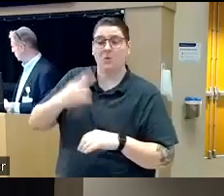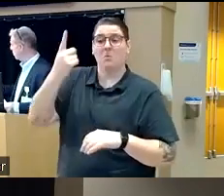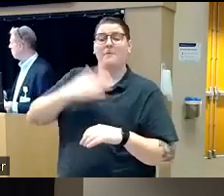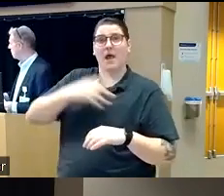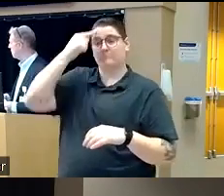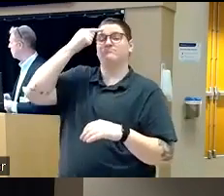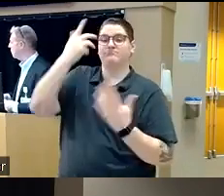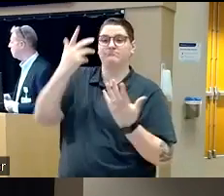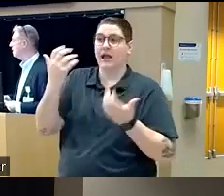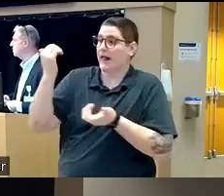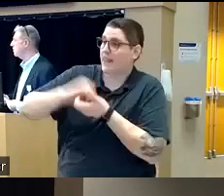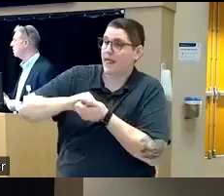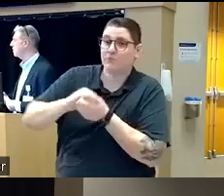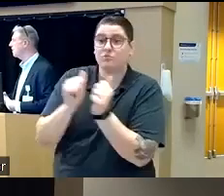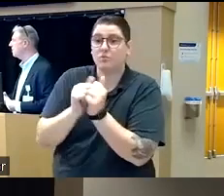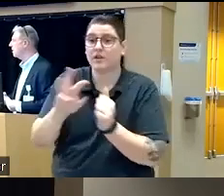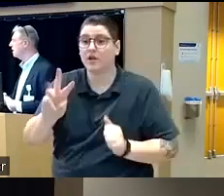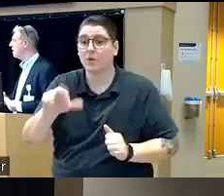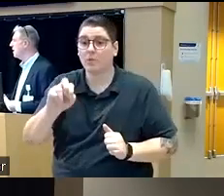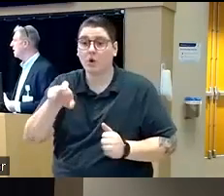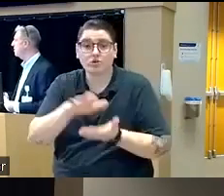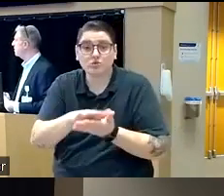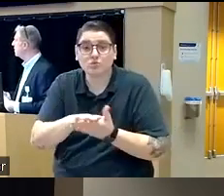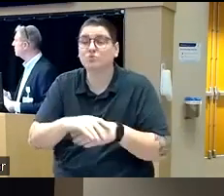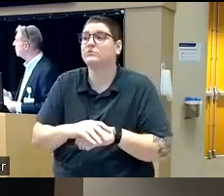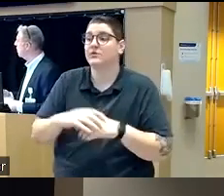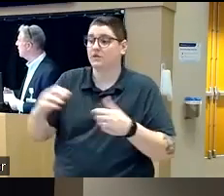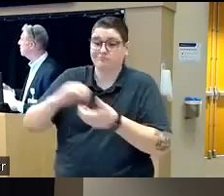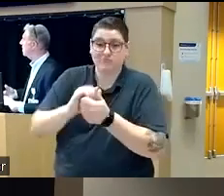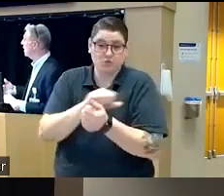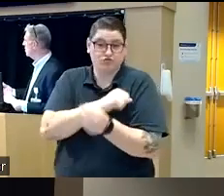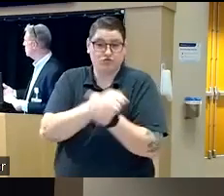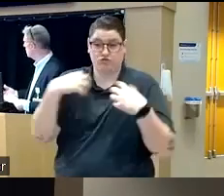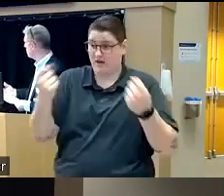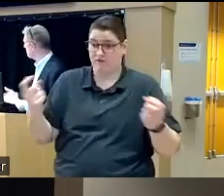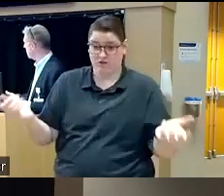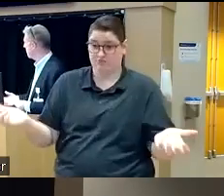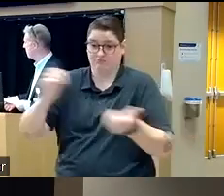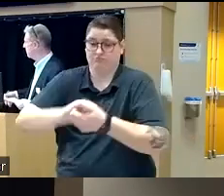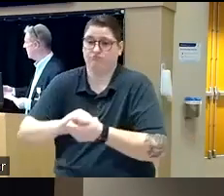with the Warner school and strong recovery is there a way other than how good the program is